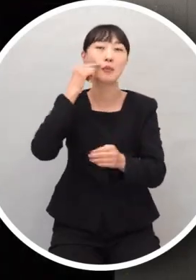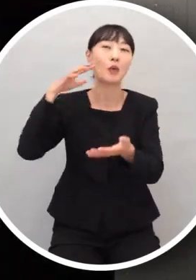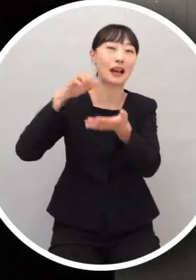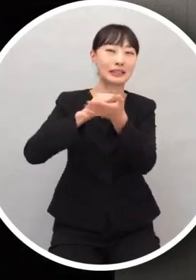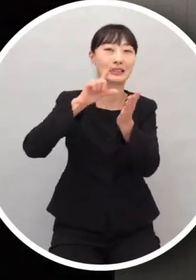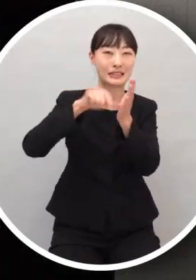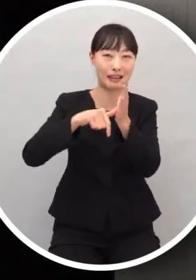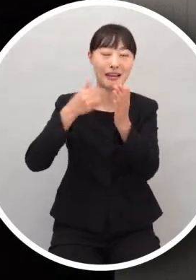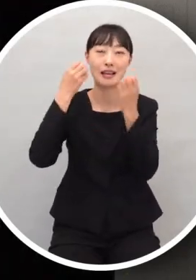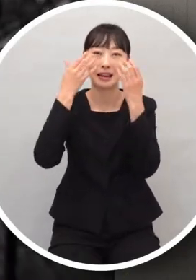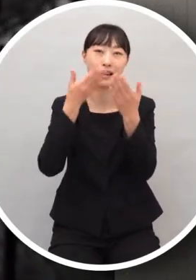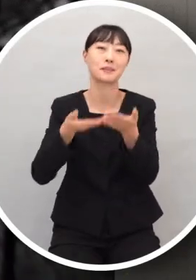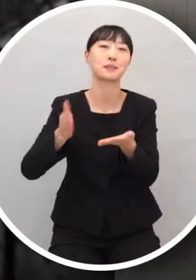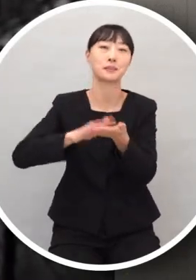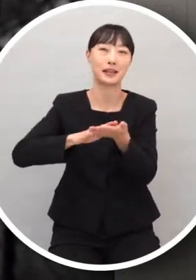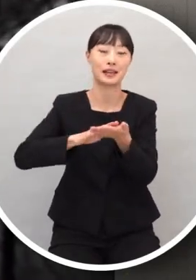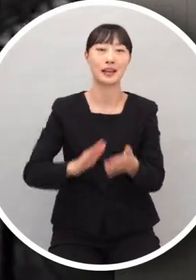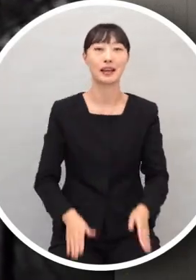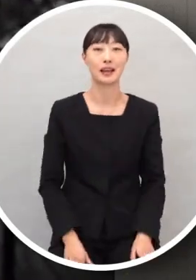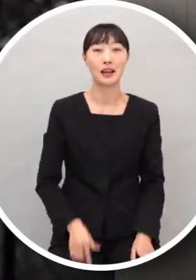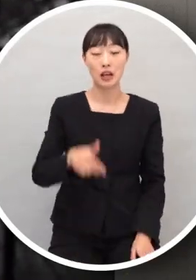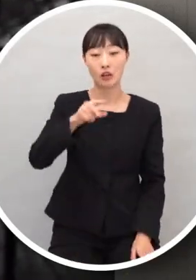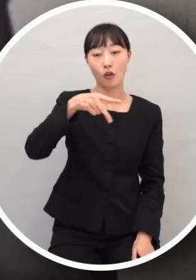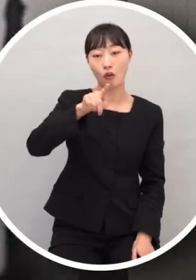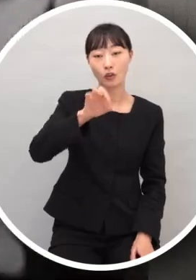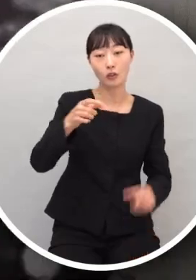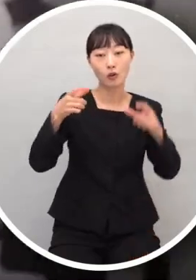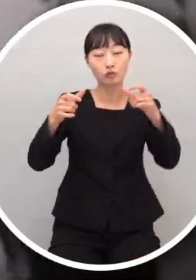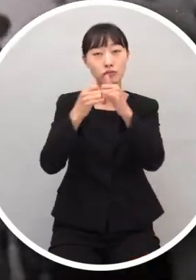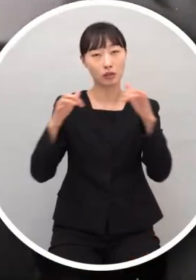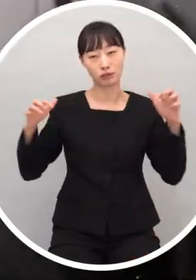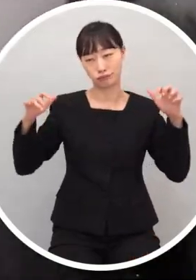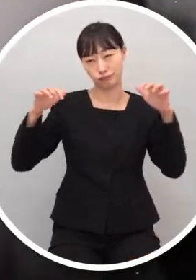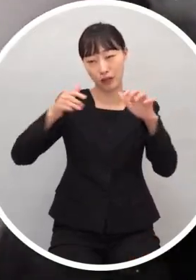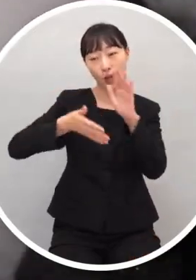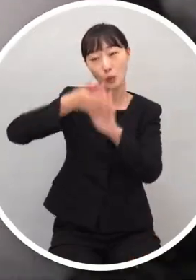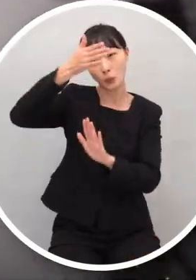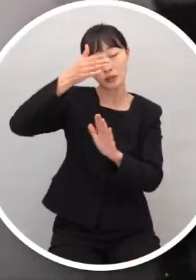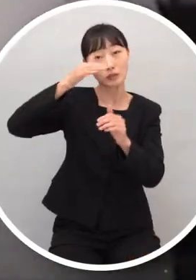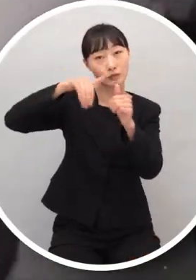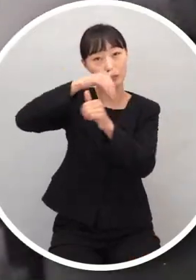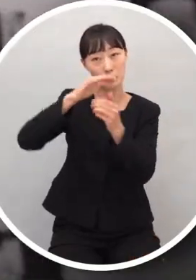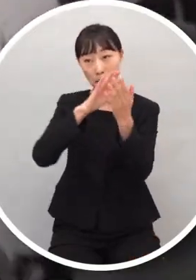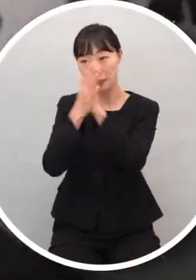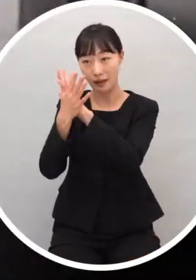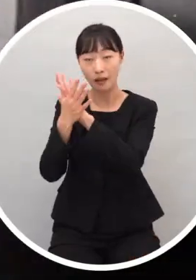During this time, the capital’s population increased rapidly, urbanized, and experienced a housing shortage.